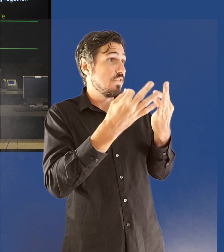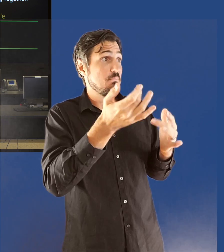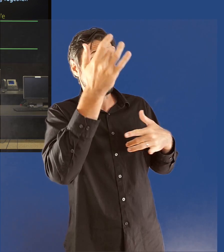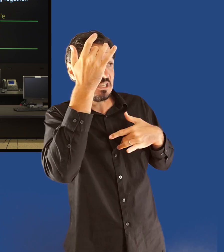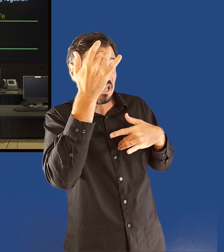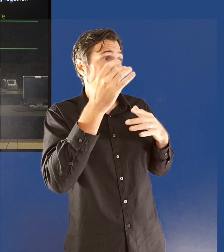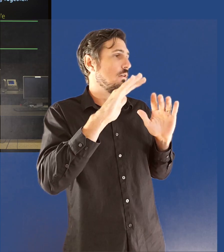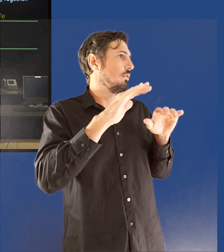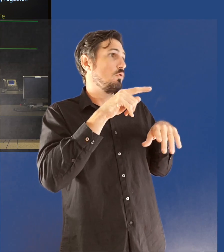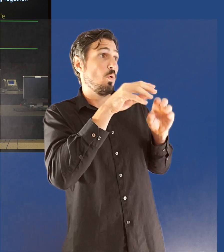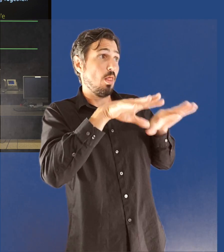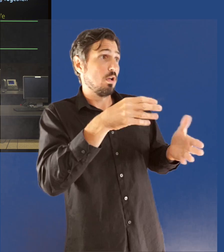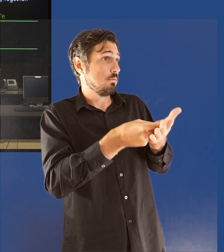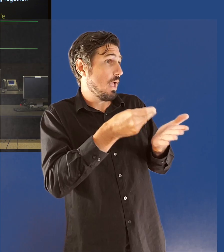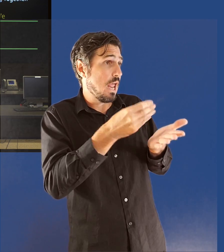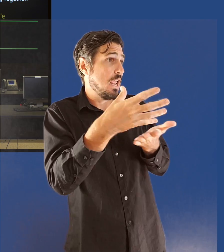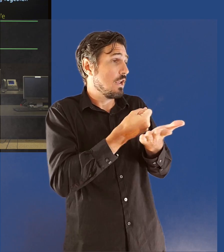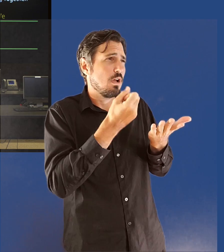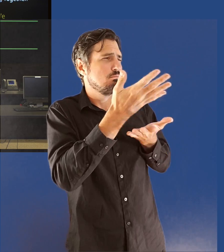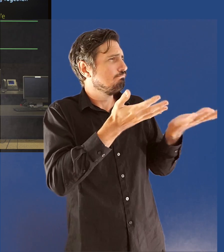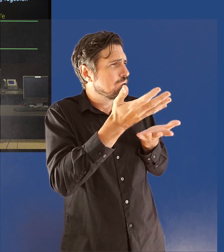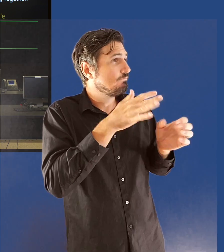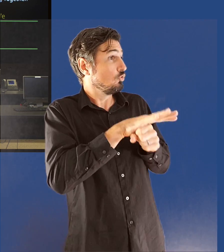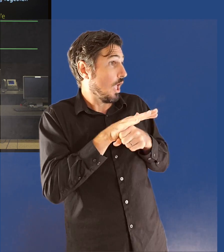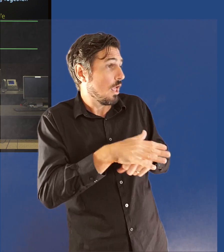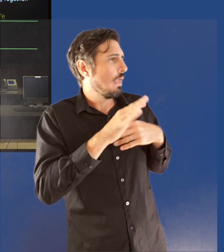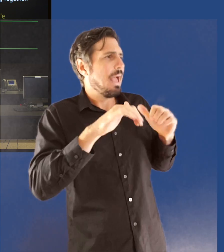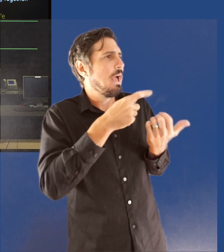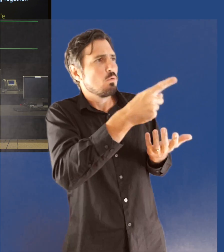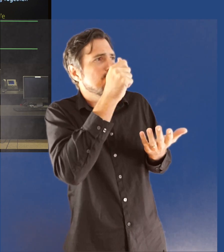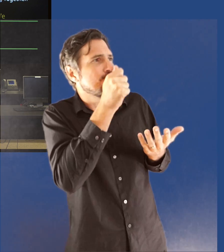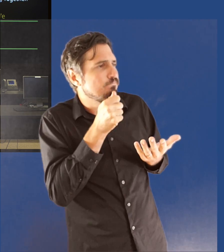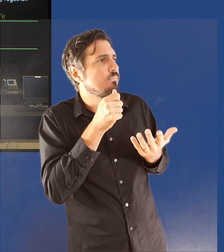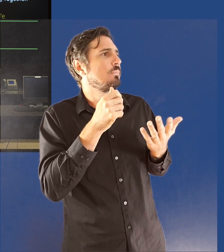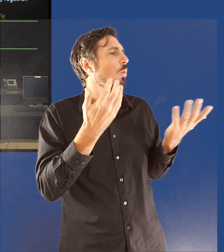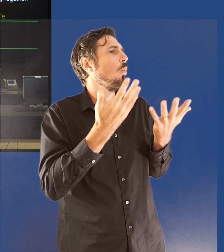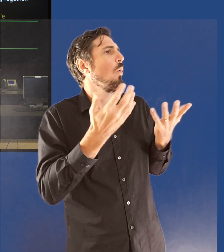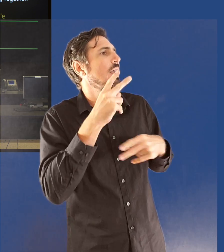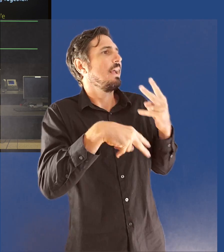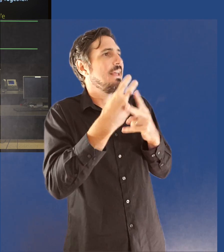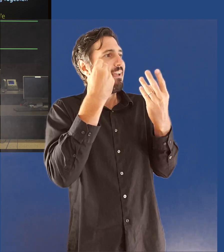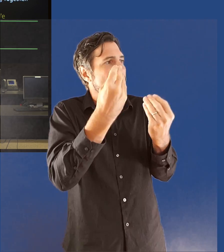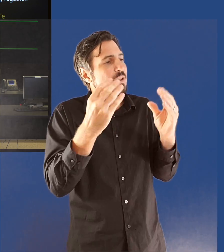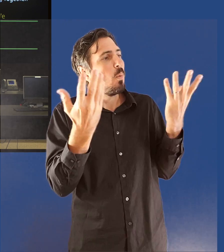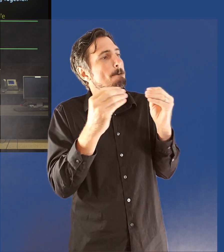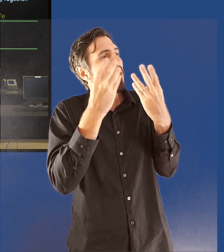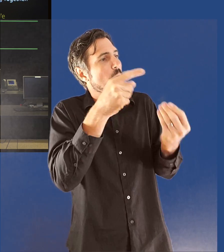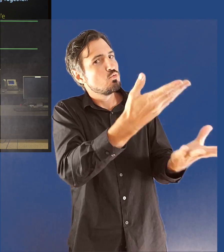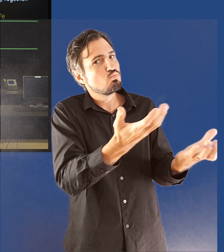and how they are managing loss of income and increased stress. They were also asked what additional information or assistance they required at this time.